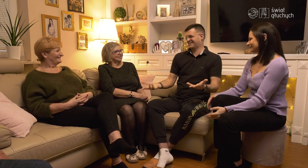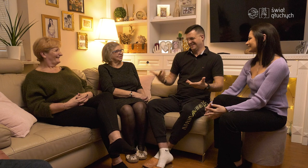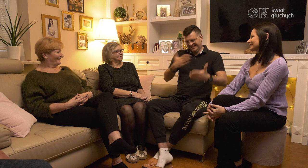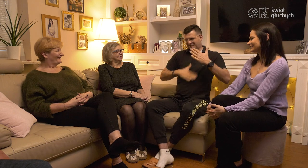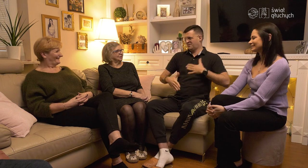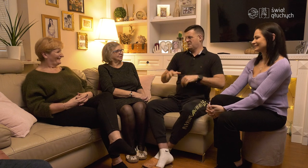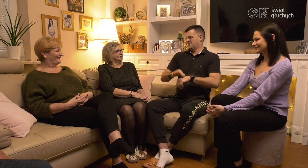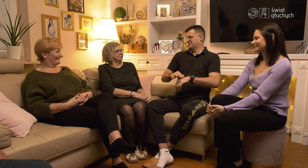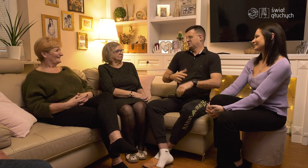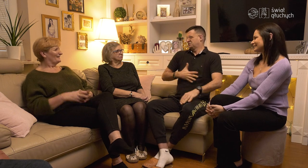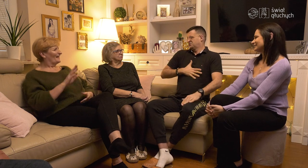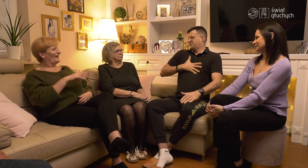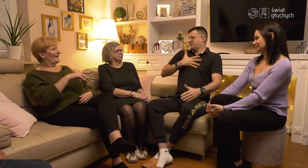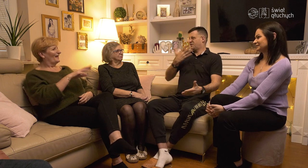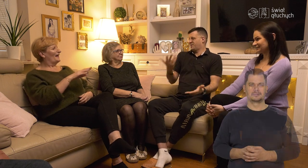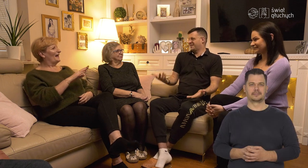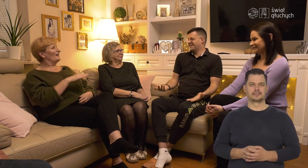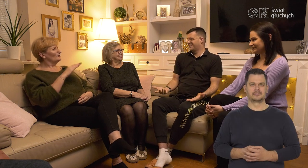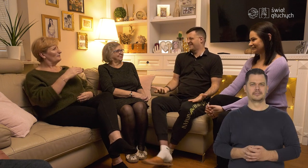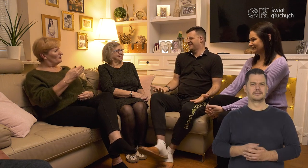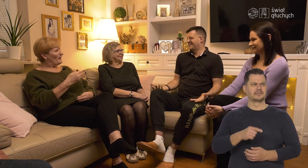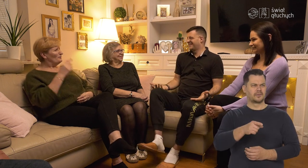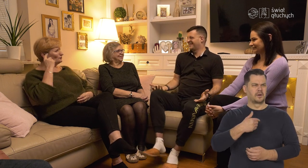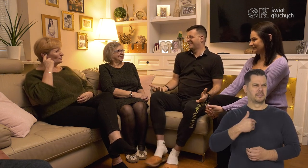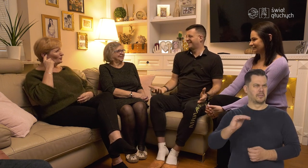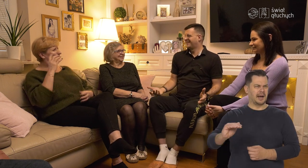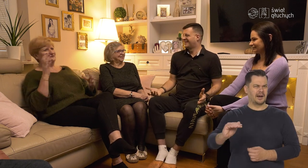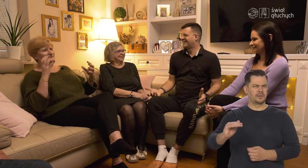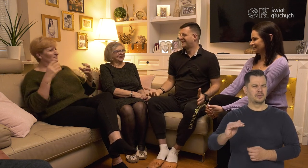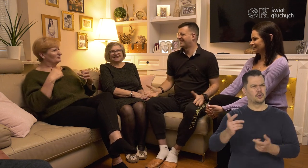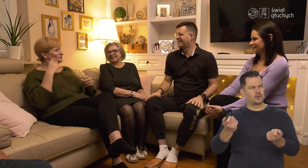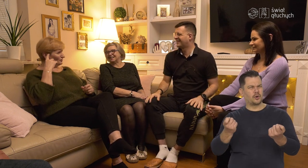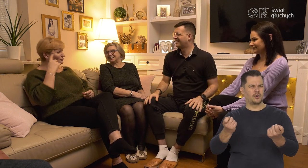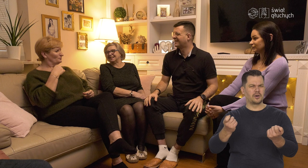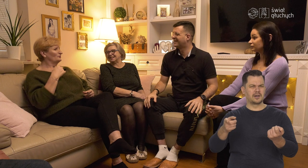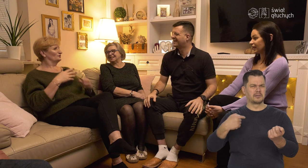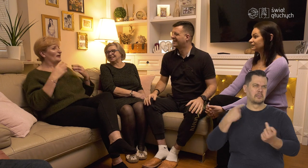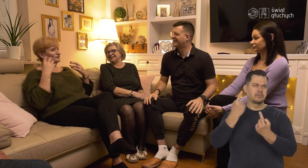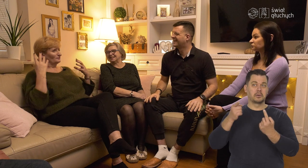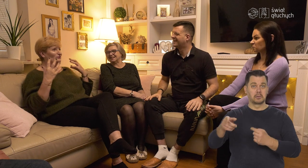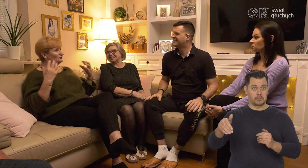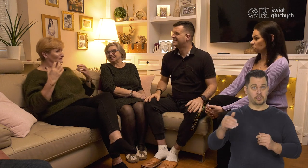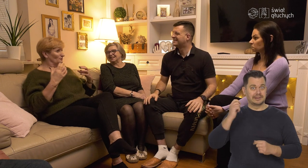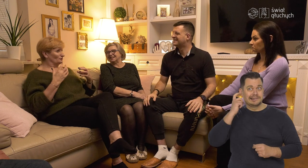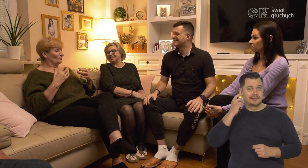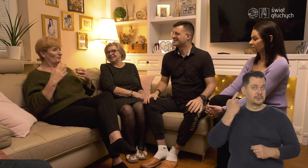The doctor was very surprised. [Dorota]: But when he was a baby, a little.... … we thought he was able to hear,